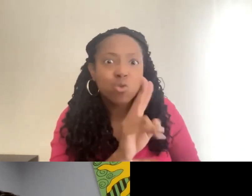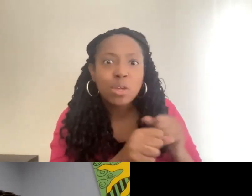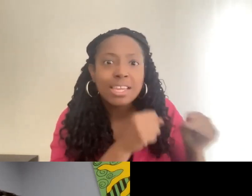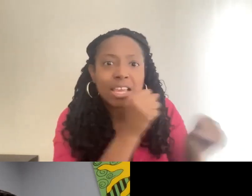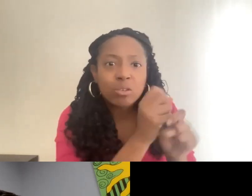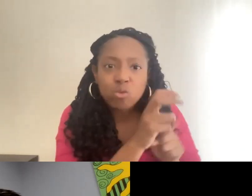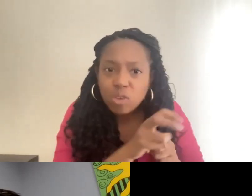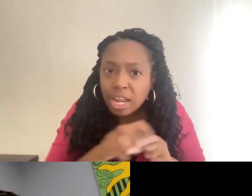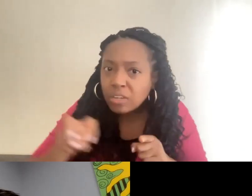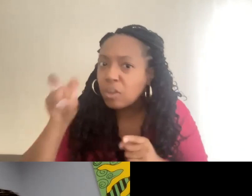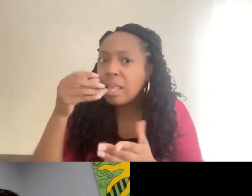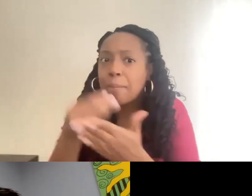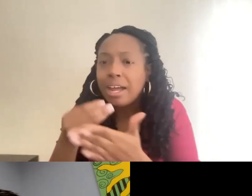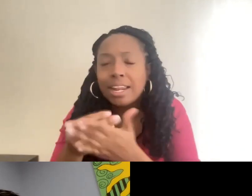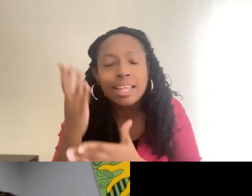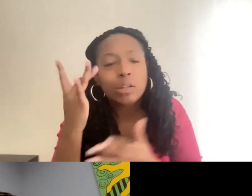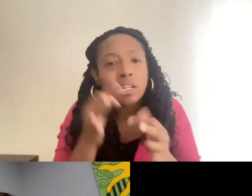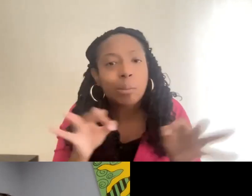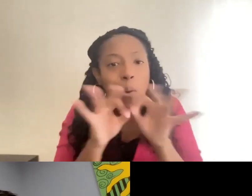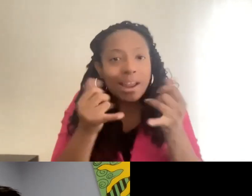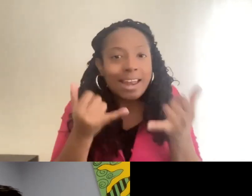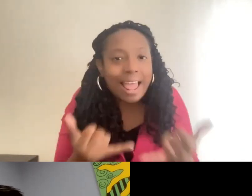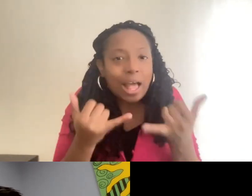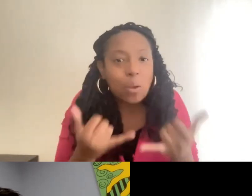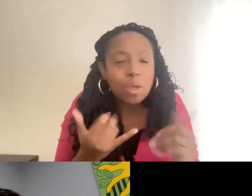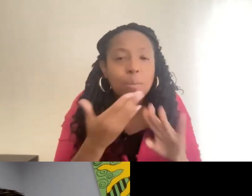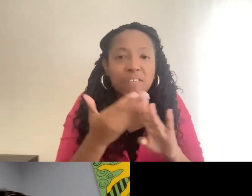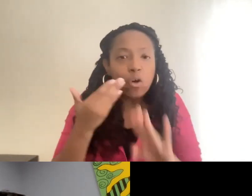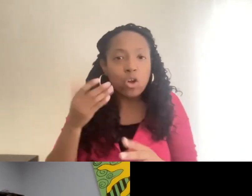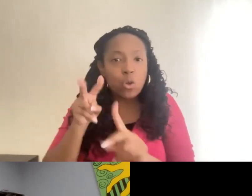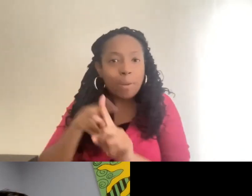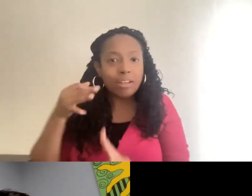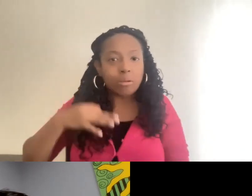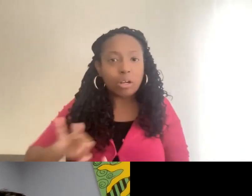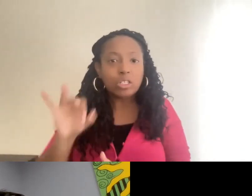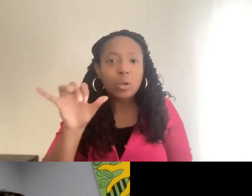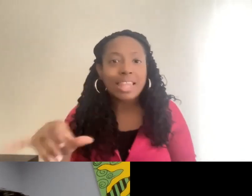getting that in there before we're going to apply for benefits so that Social Security is not seeing